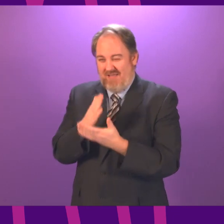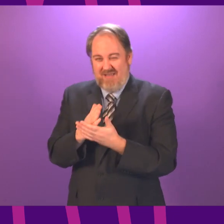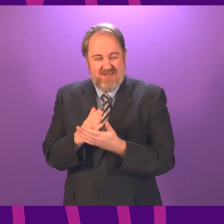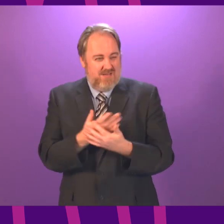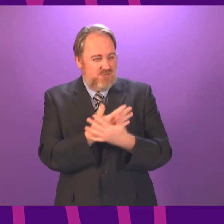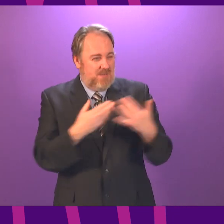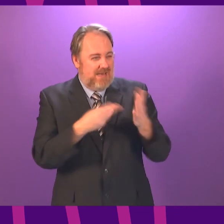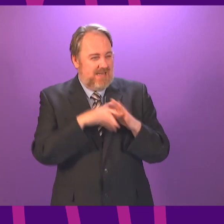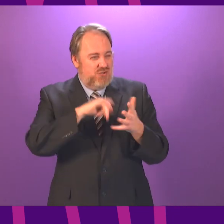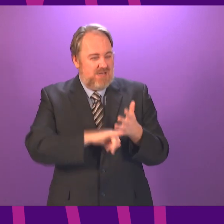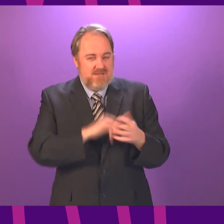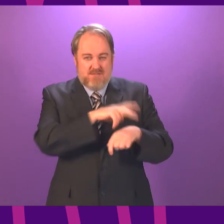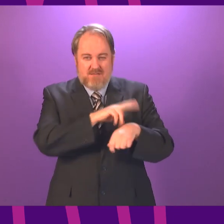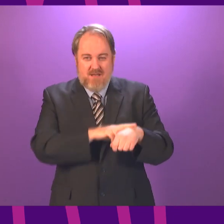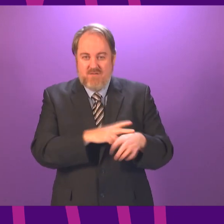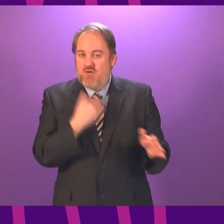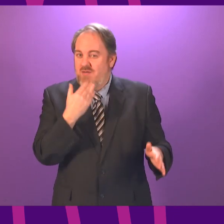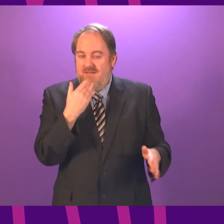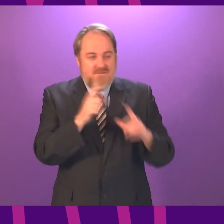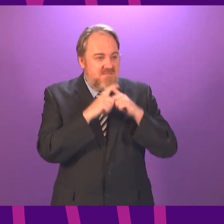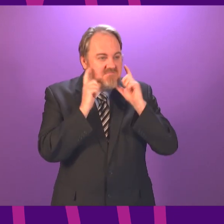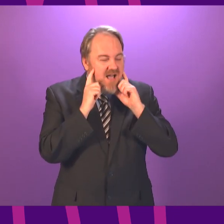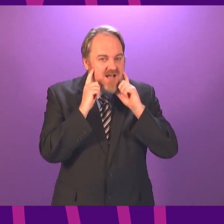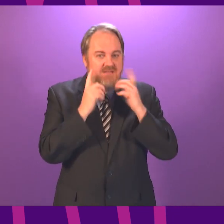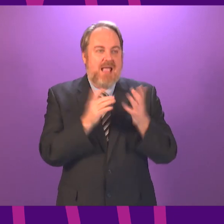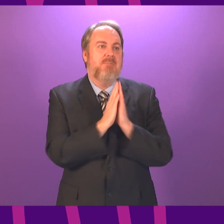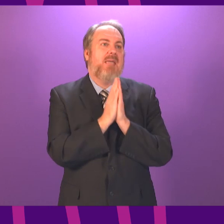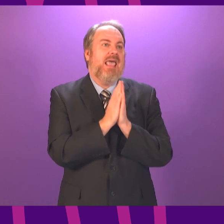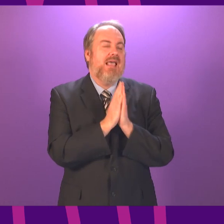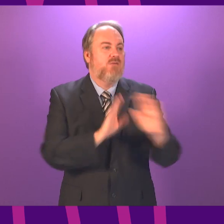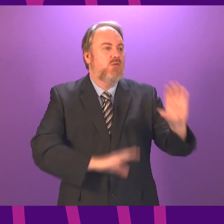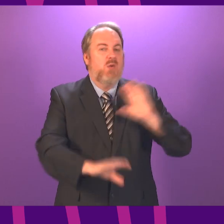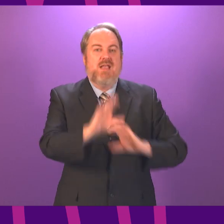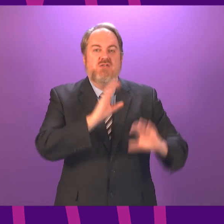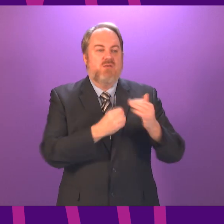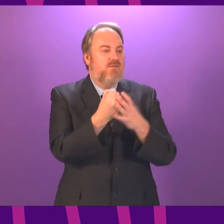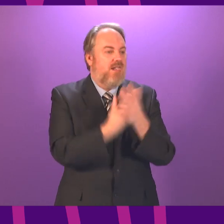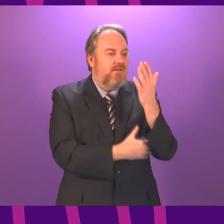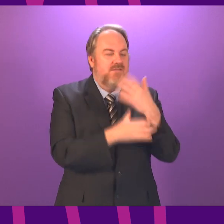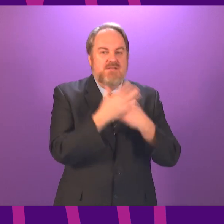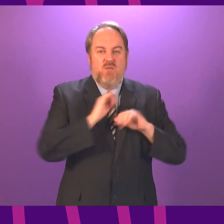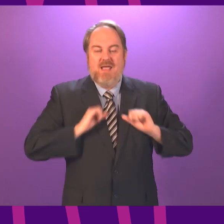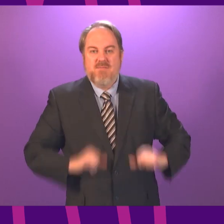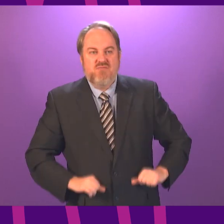adequate protection, reusing masks and having to beg for donations because PPE was not in place.